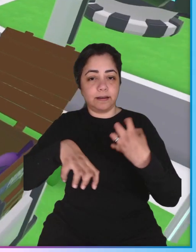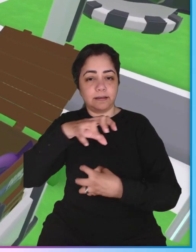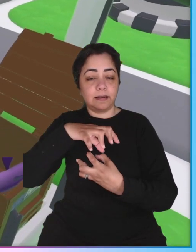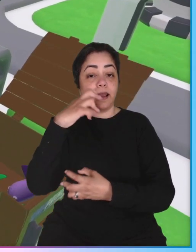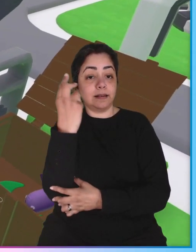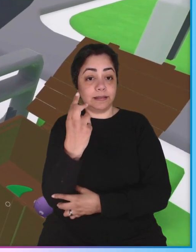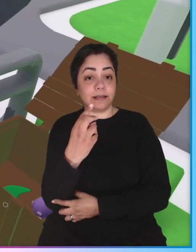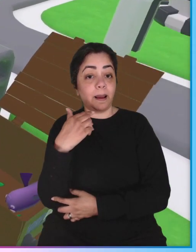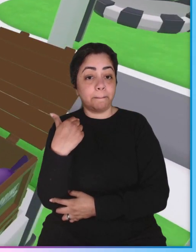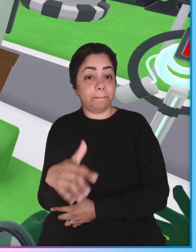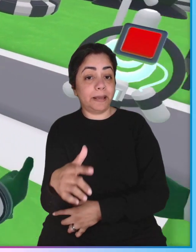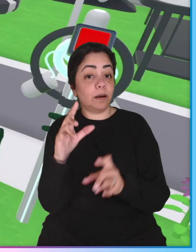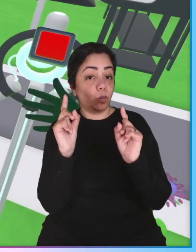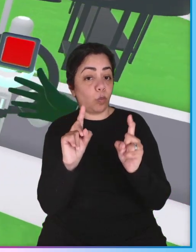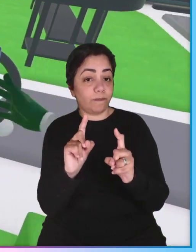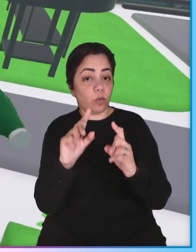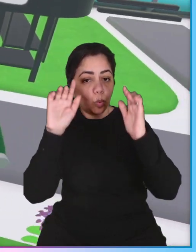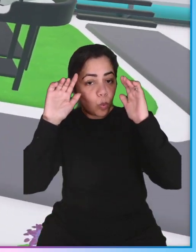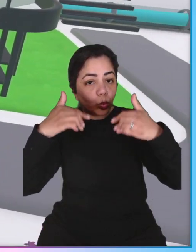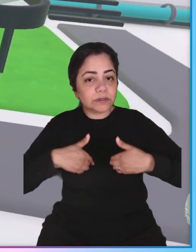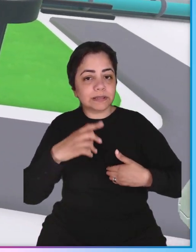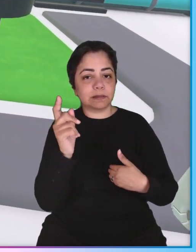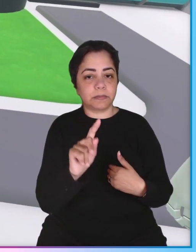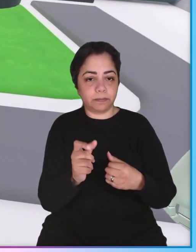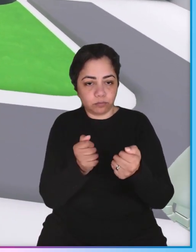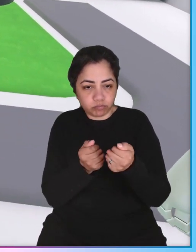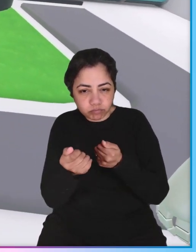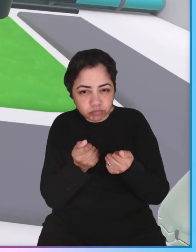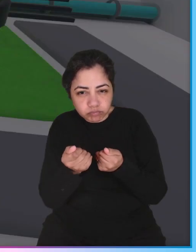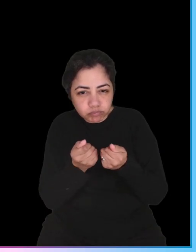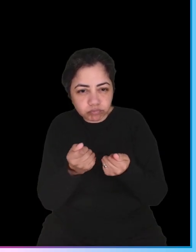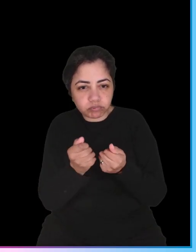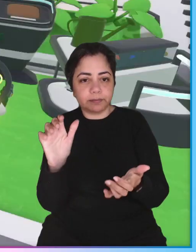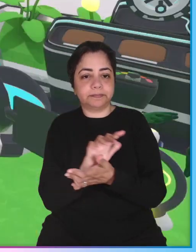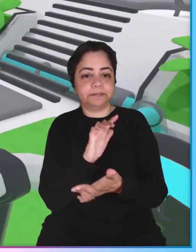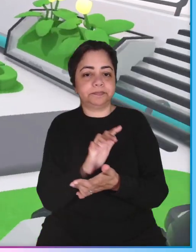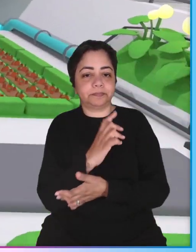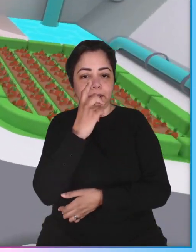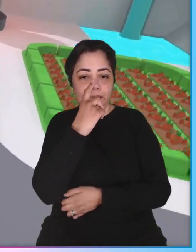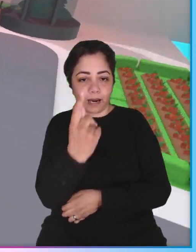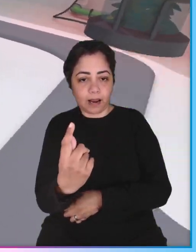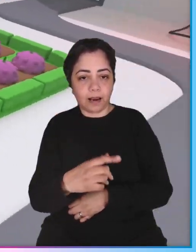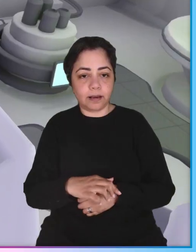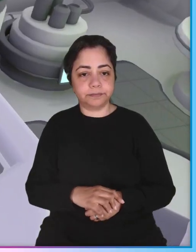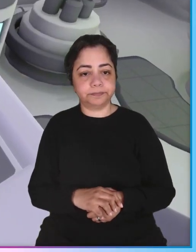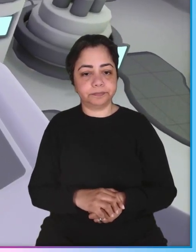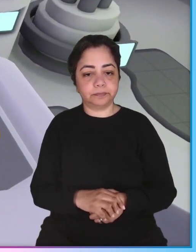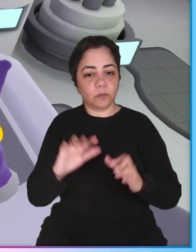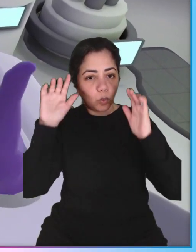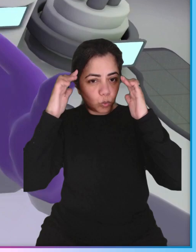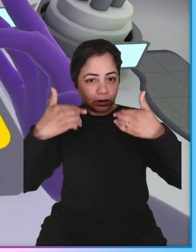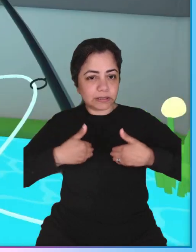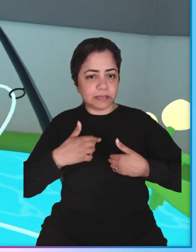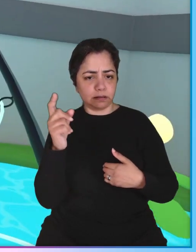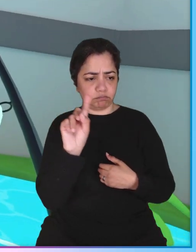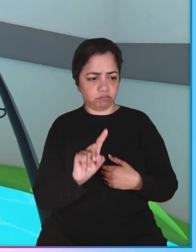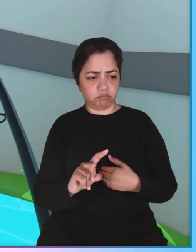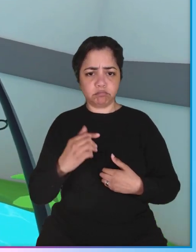Blinnk and the Vacuum of Space has been designed from the ground up for autistic people to put them in control so they can enjoy the game and just be themselves.